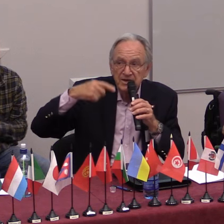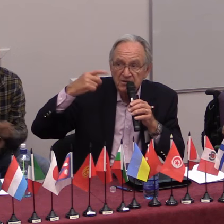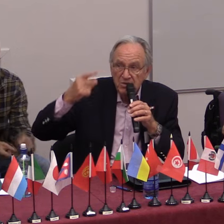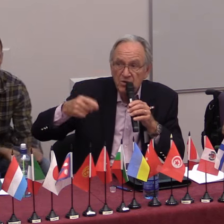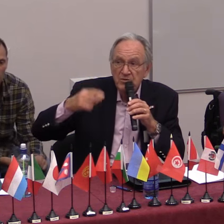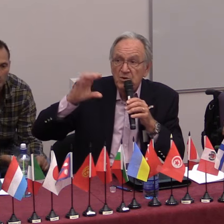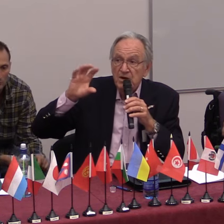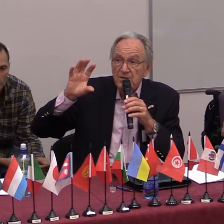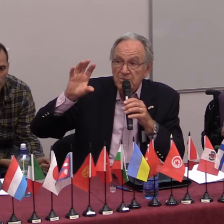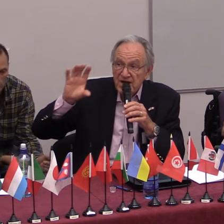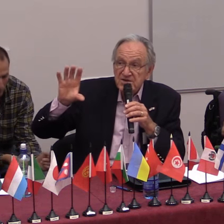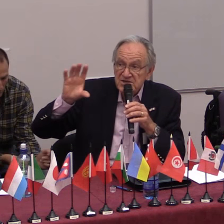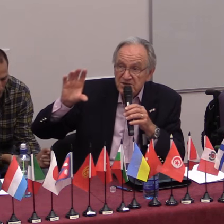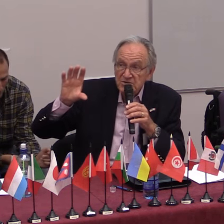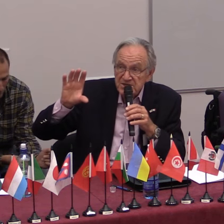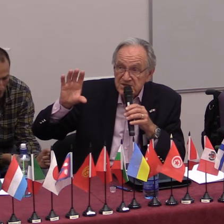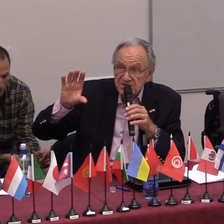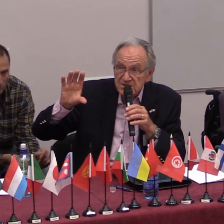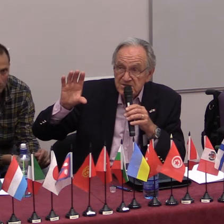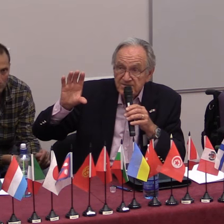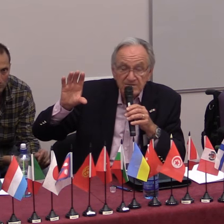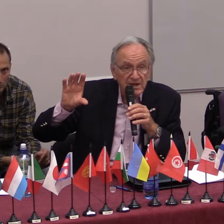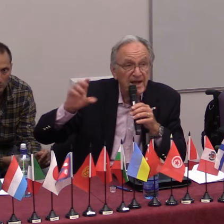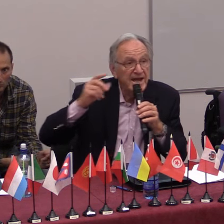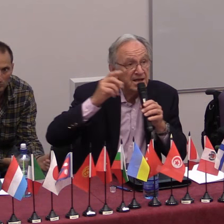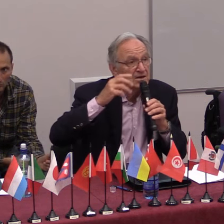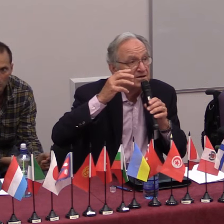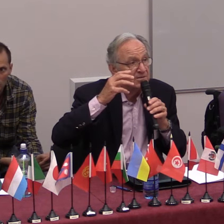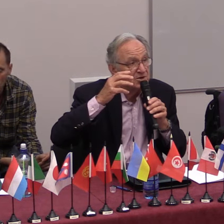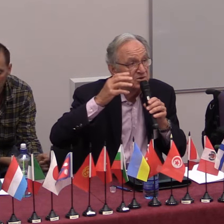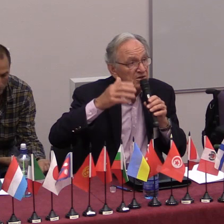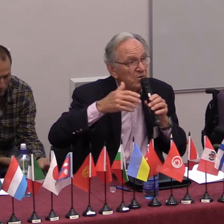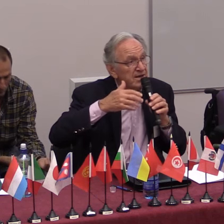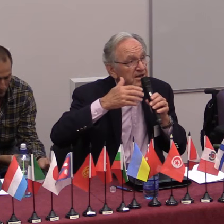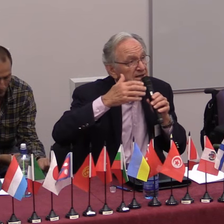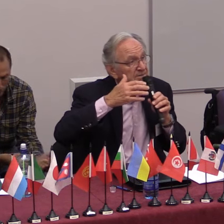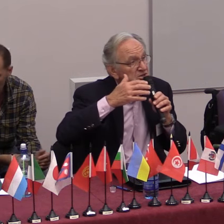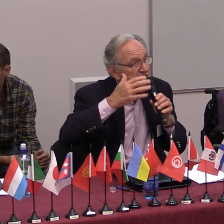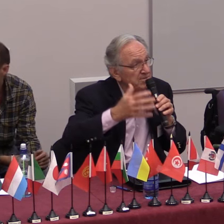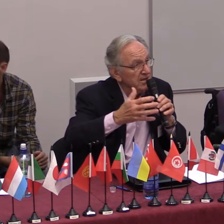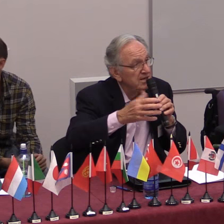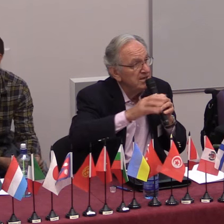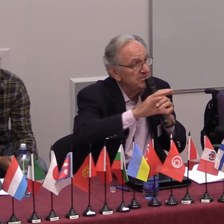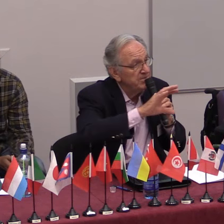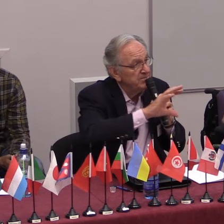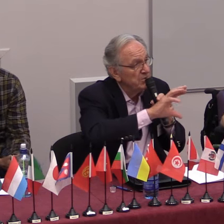so we get more and more private sector businesses, and to make sure that we can stimulate people